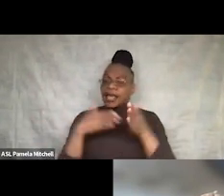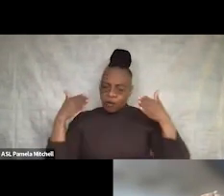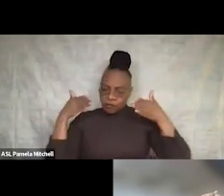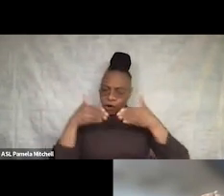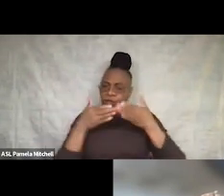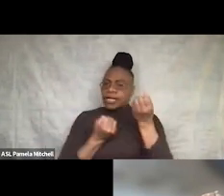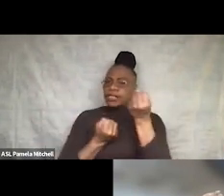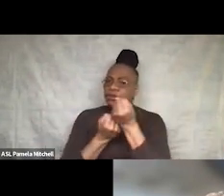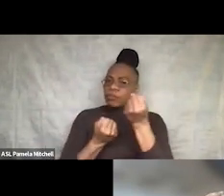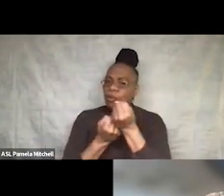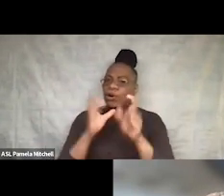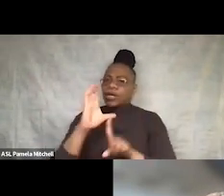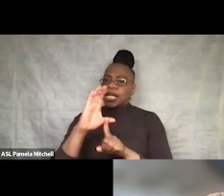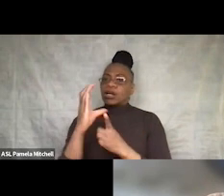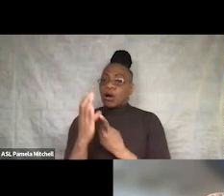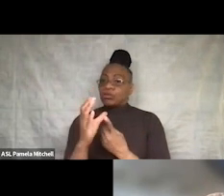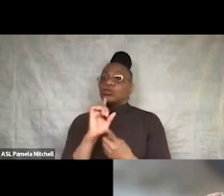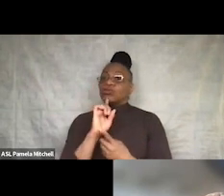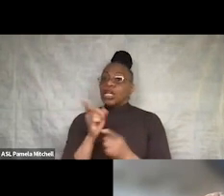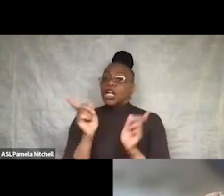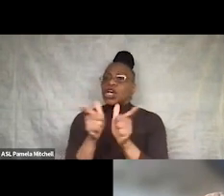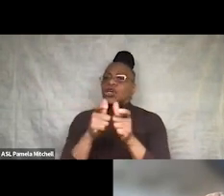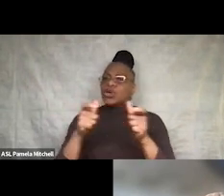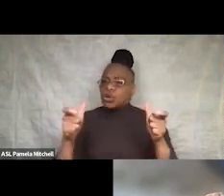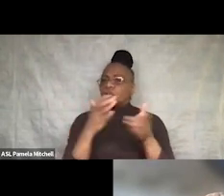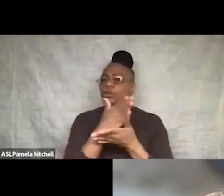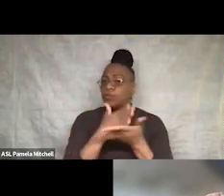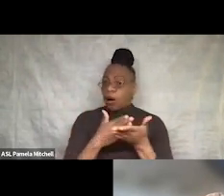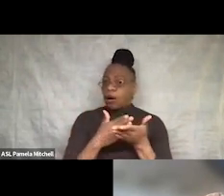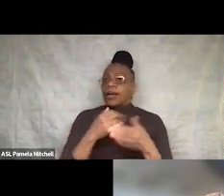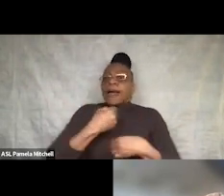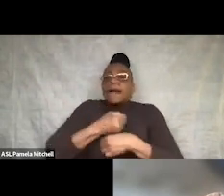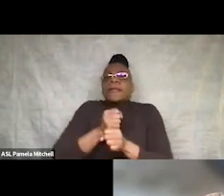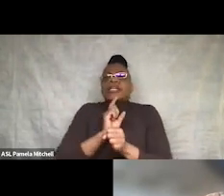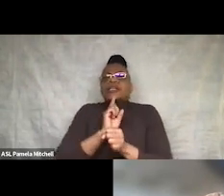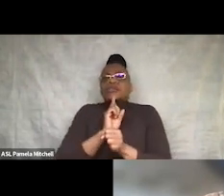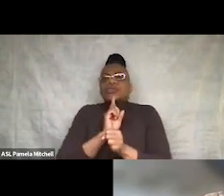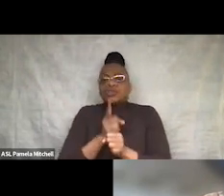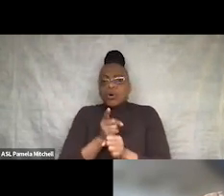So culture is a big part, you know, really making sure, and when we talk about culture,